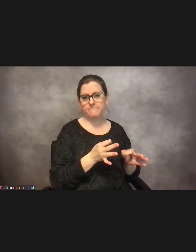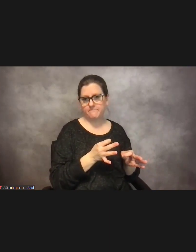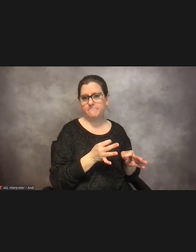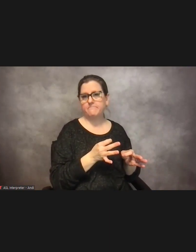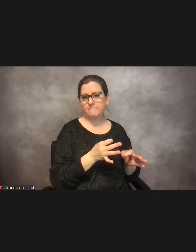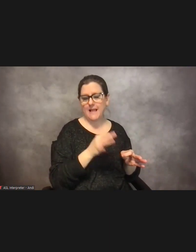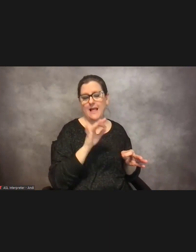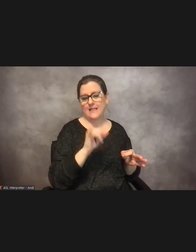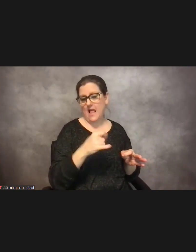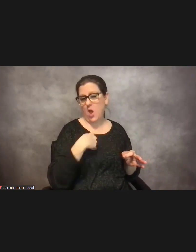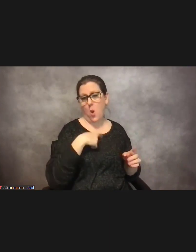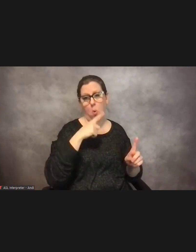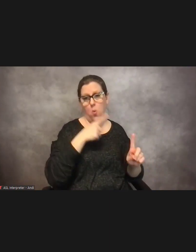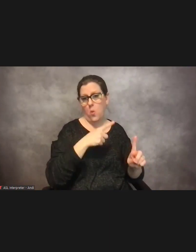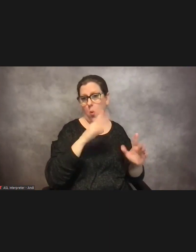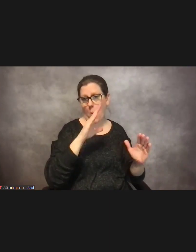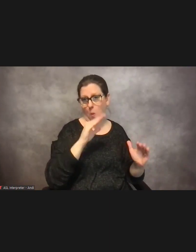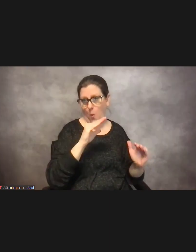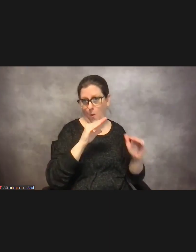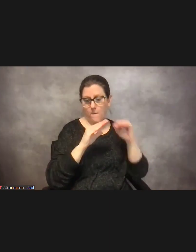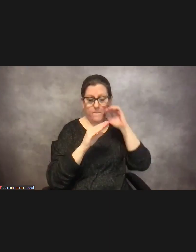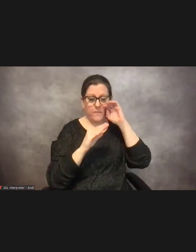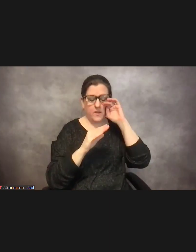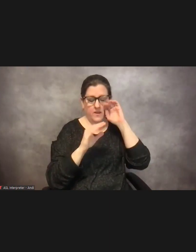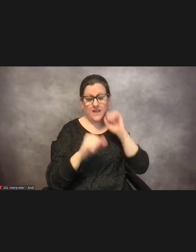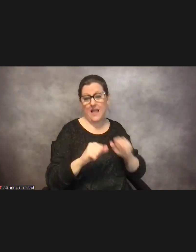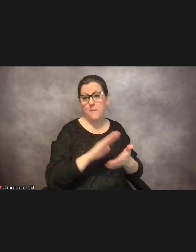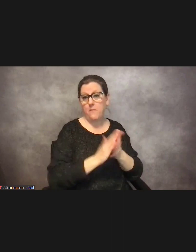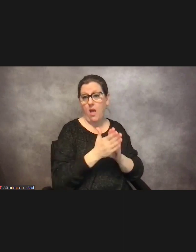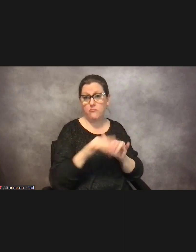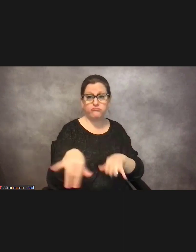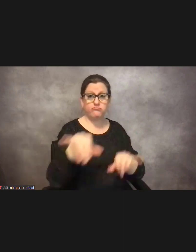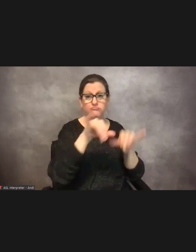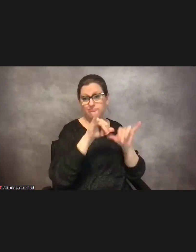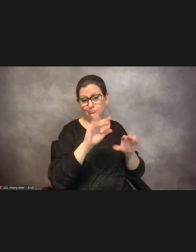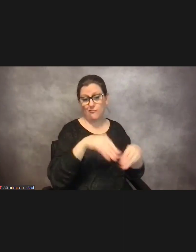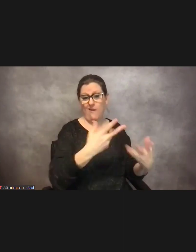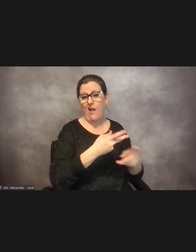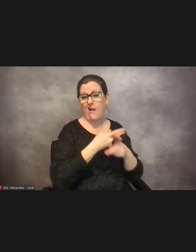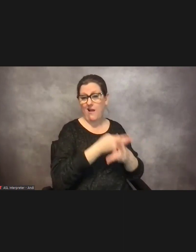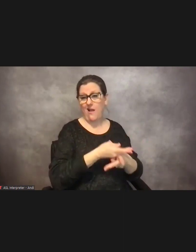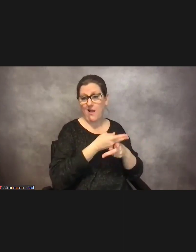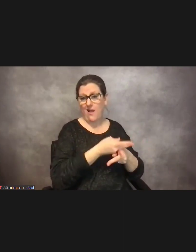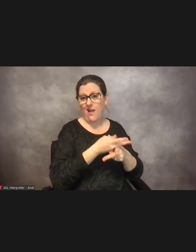That is our hope, um, that could be a standard practice, standard